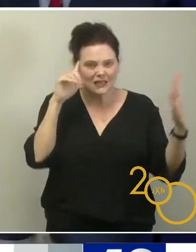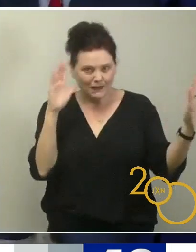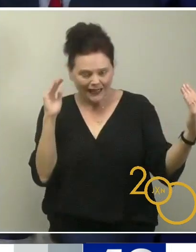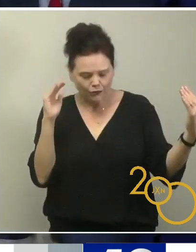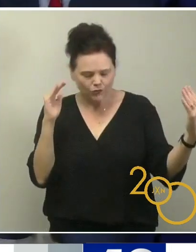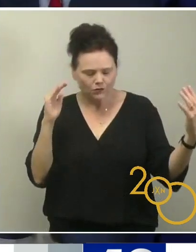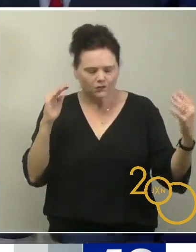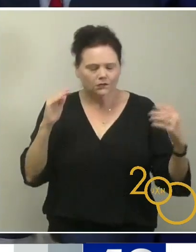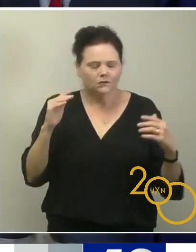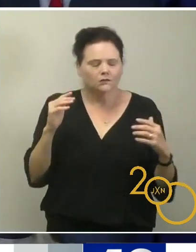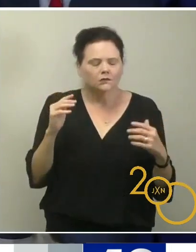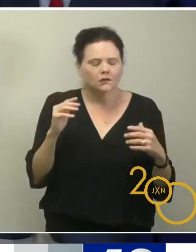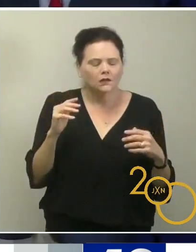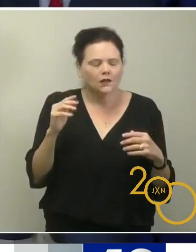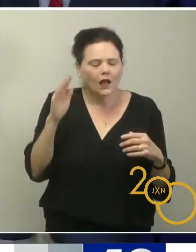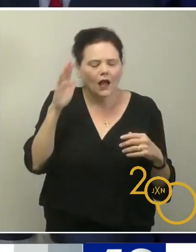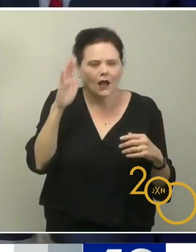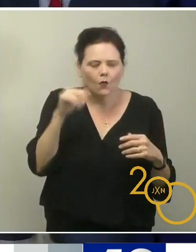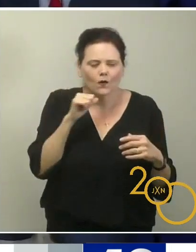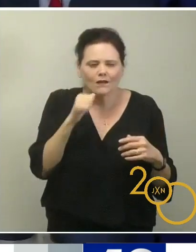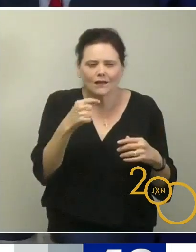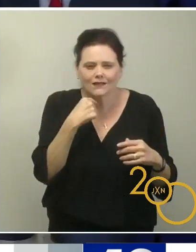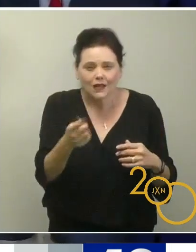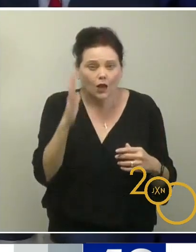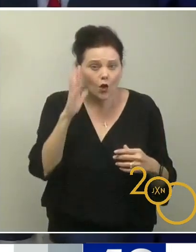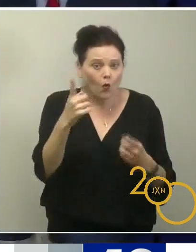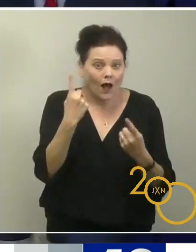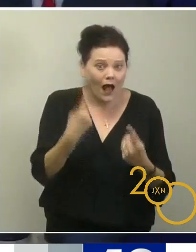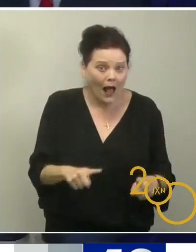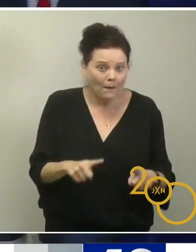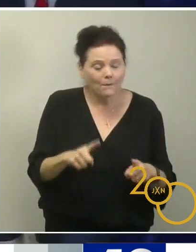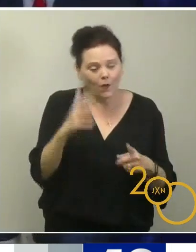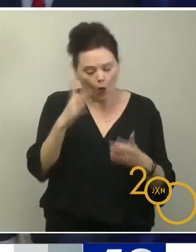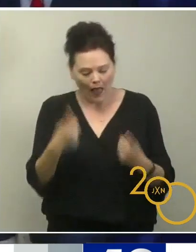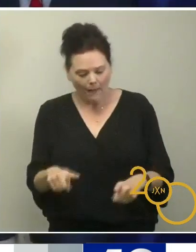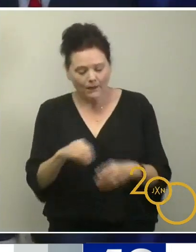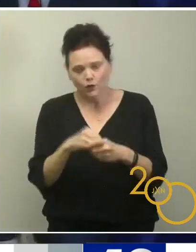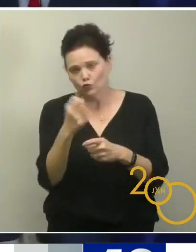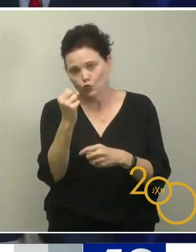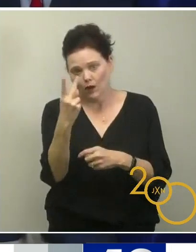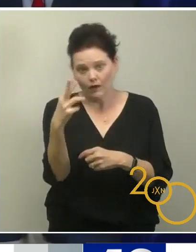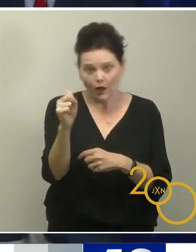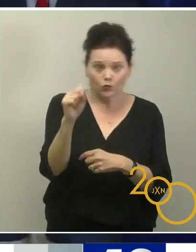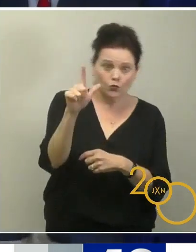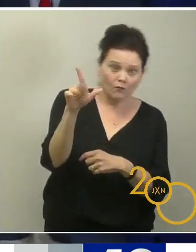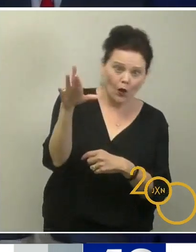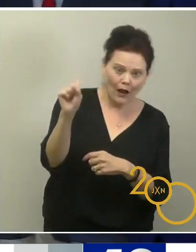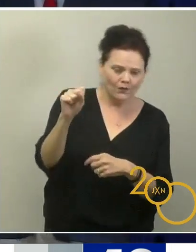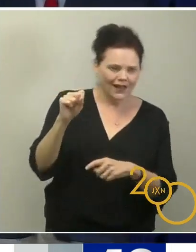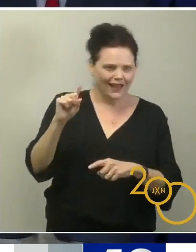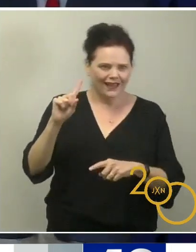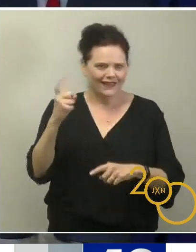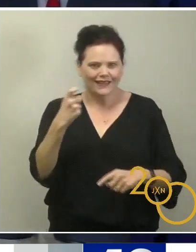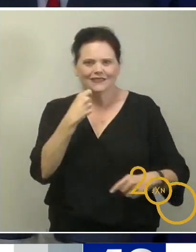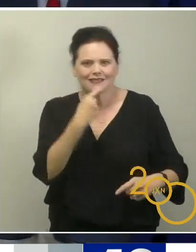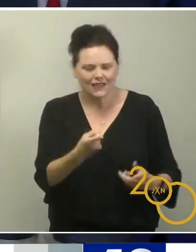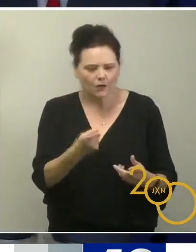POSSIBLE. DO NOT WANT TO SET UNREALISTIC EXPECTATIONS. I'M NOT APPEAR TO TELL YOU THAT THAT WAS GOING TO HAPPEN